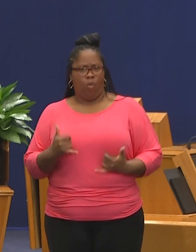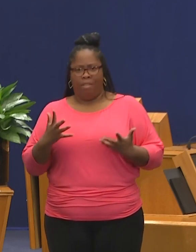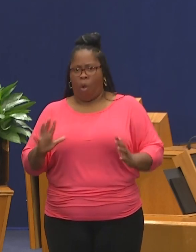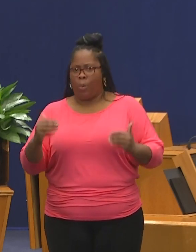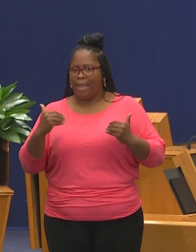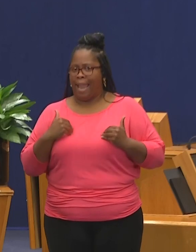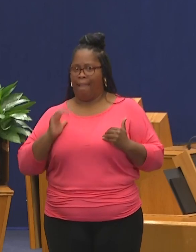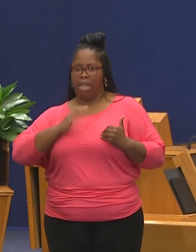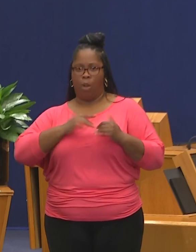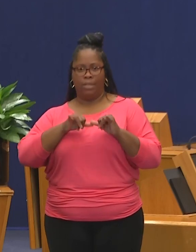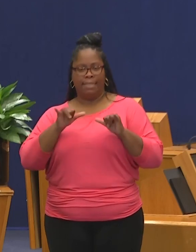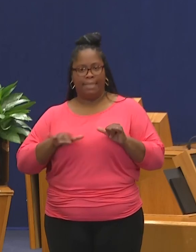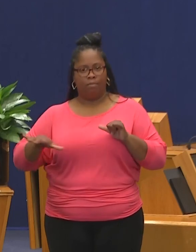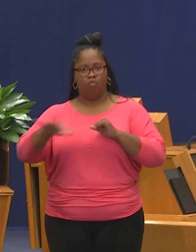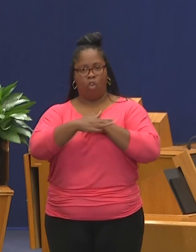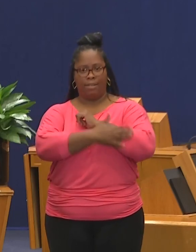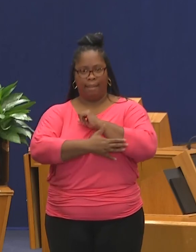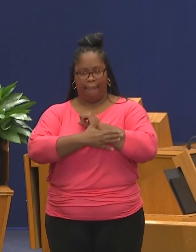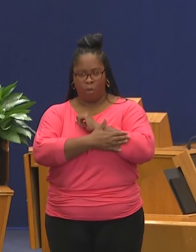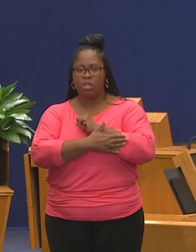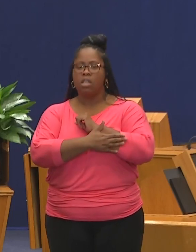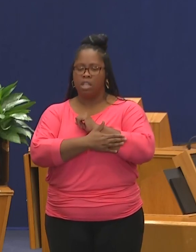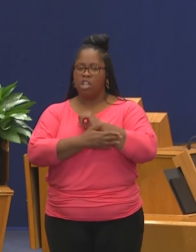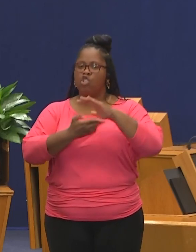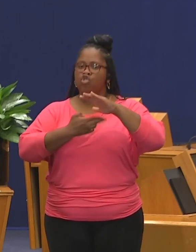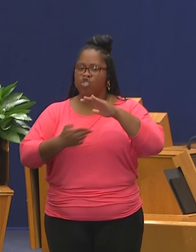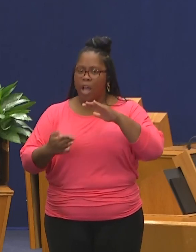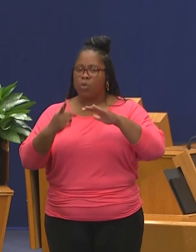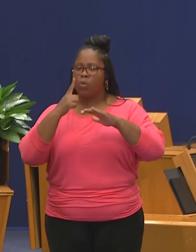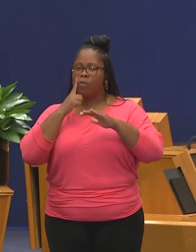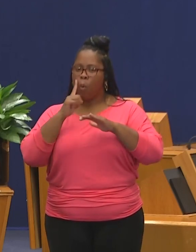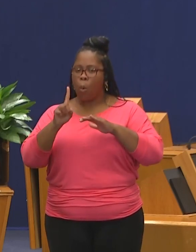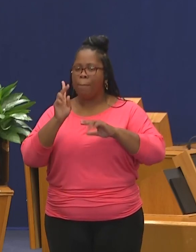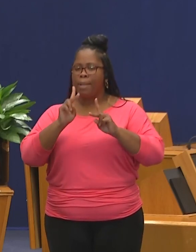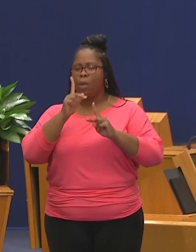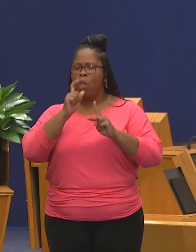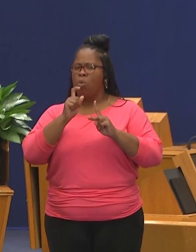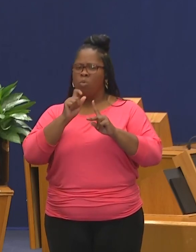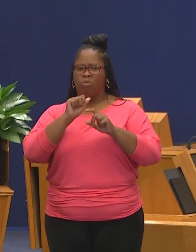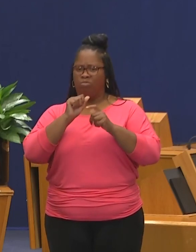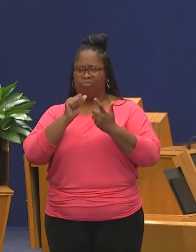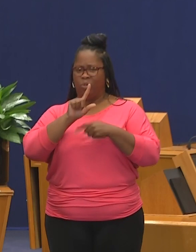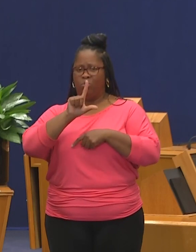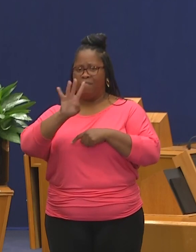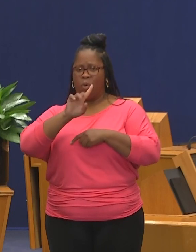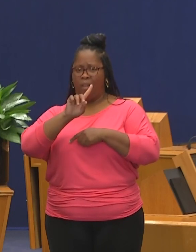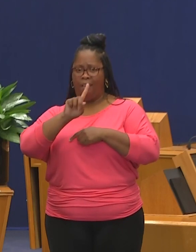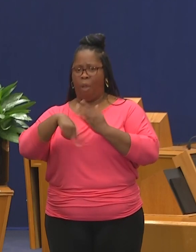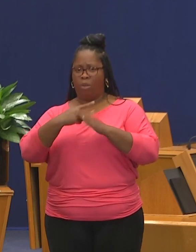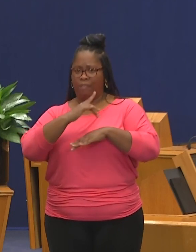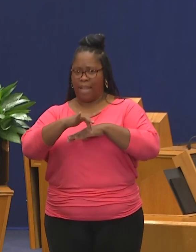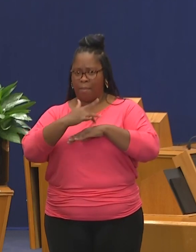HOUSING BEDS THAT ALREADY EXISTED WITHIN OUR SYSTEM ACROSS THE COUNTY AND THEIR SHELTER